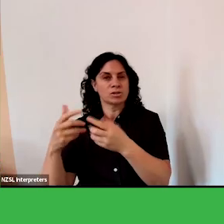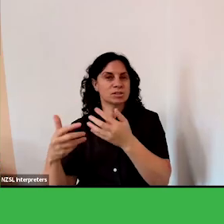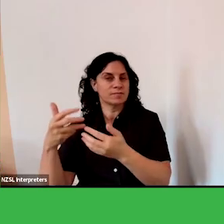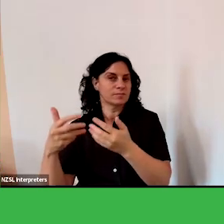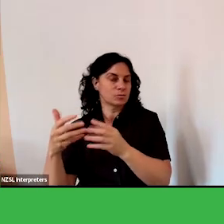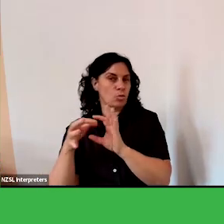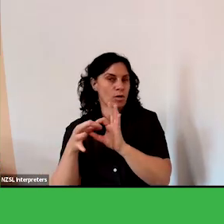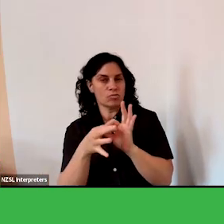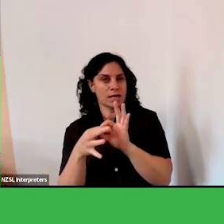from 8 to 40.